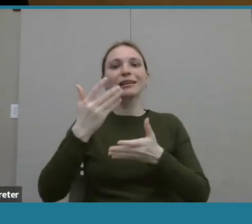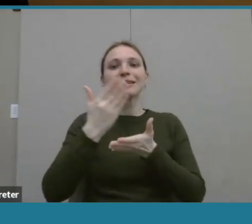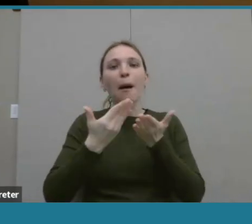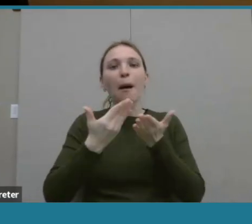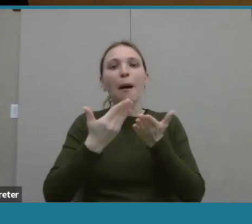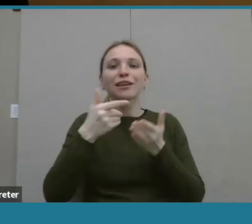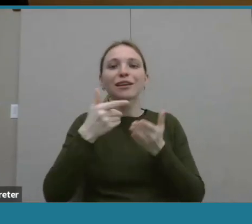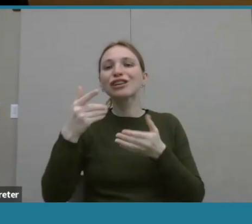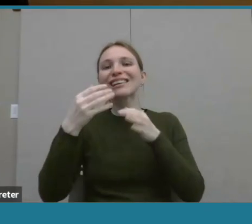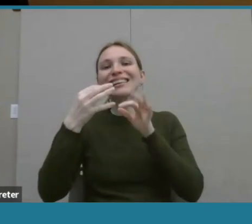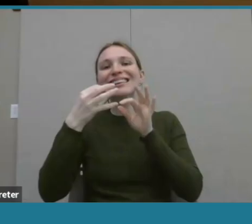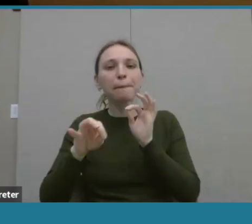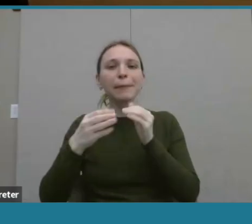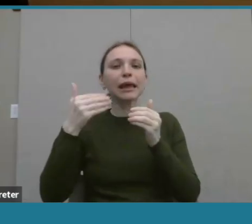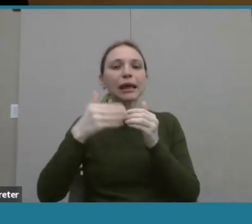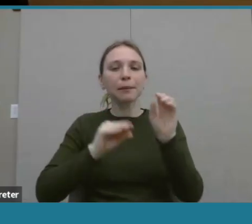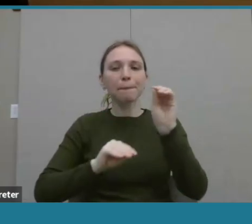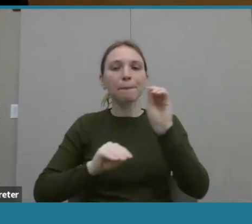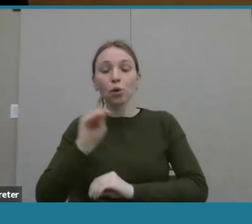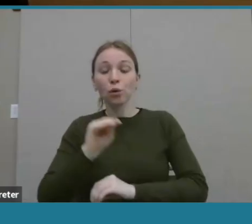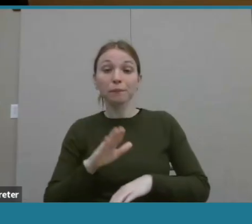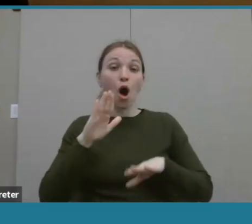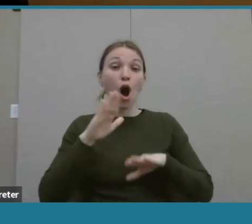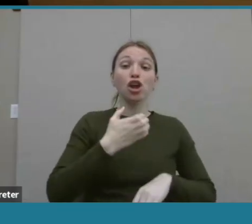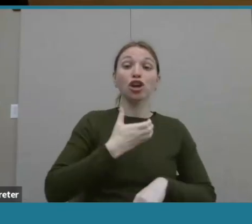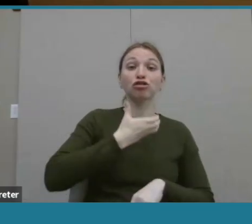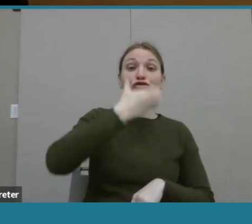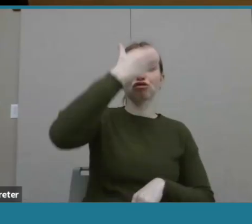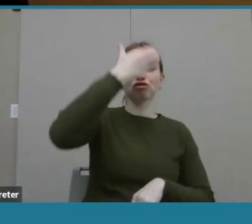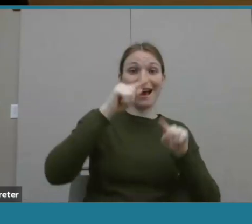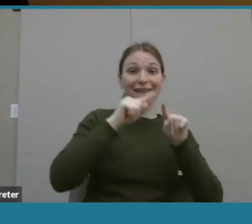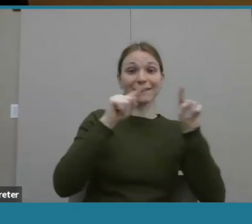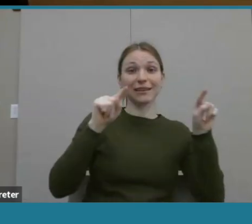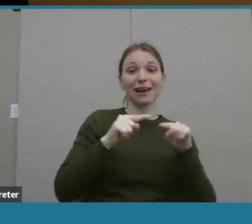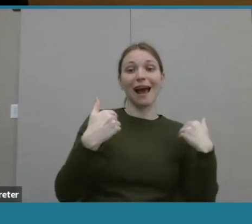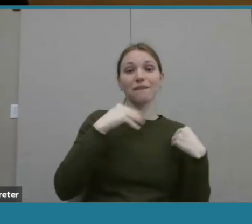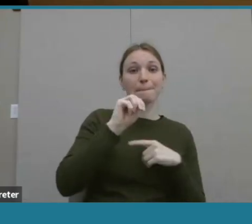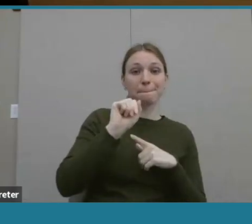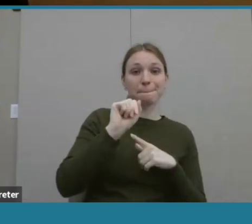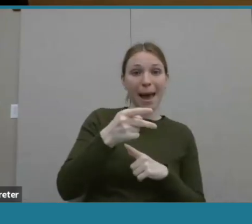We have on the giraffe sign, we have a map that shows both rainy and dry seasons, and all of that is tactile.